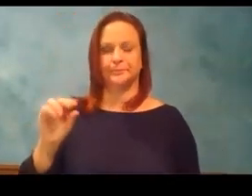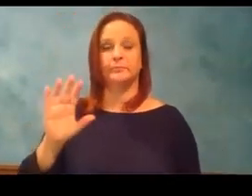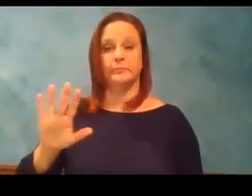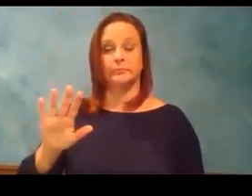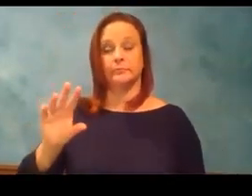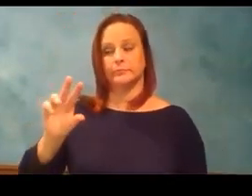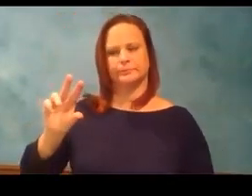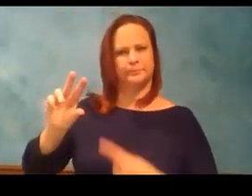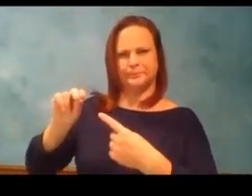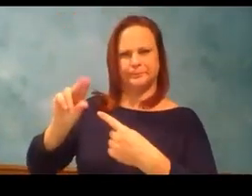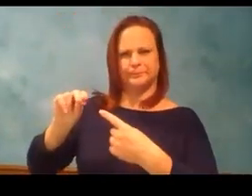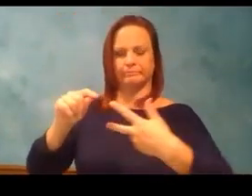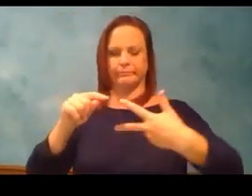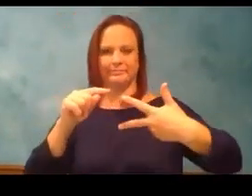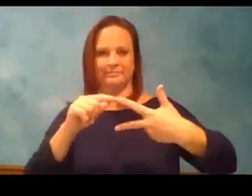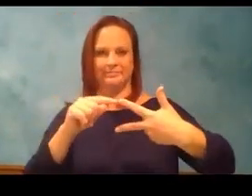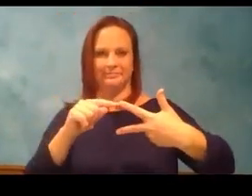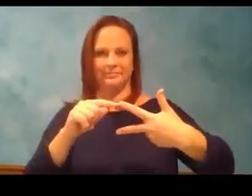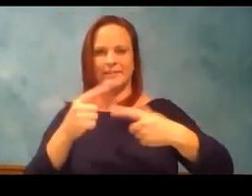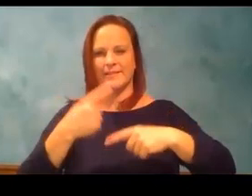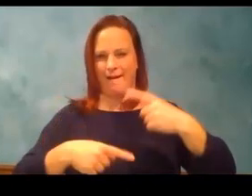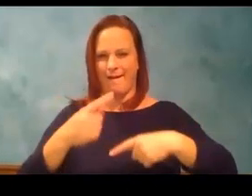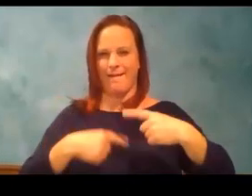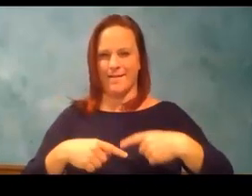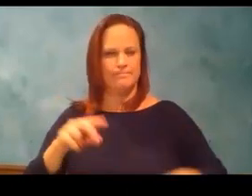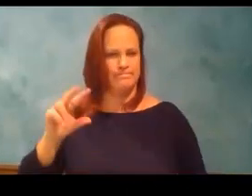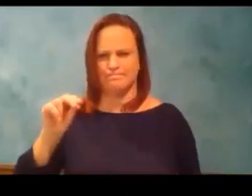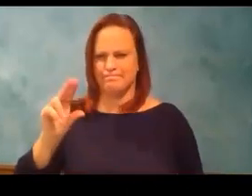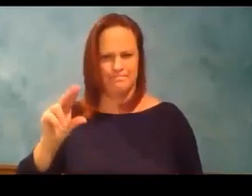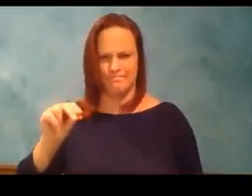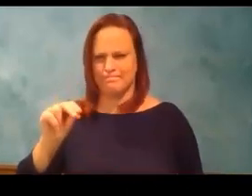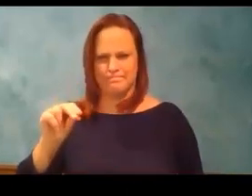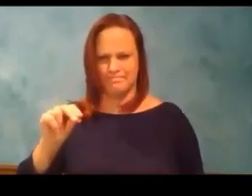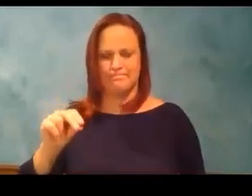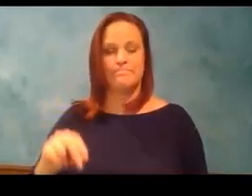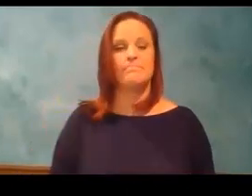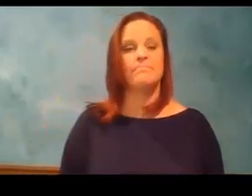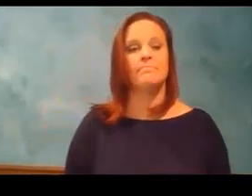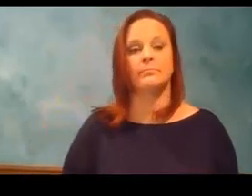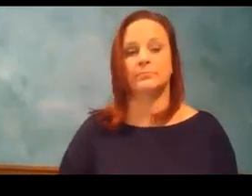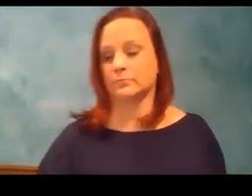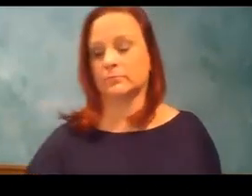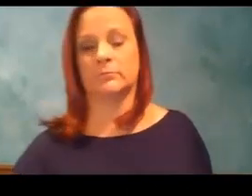NO. Remember these are the negative signs, this was the second option for negation,